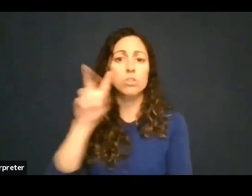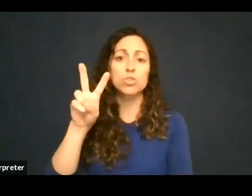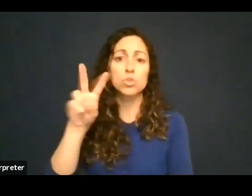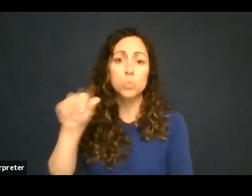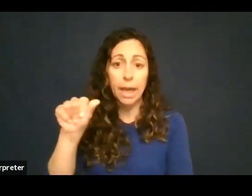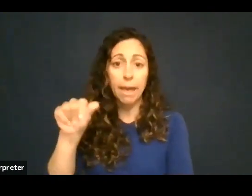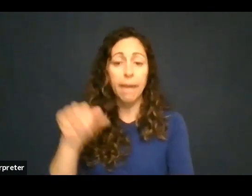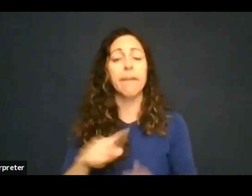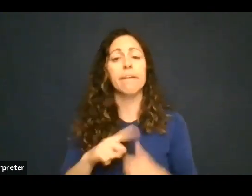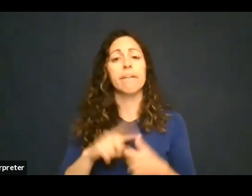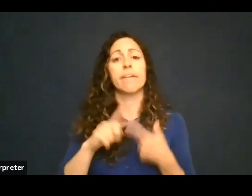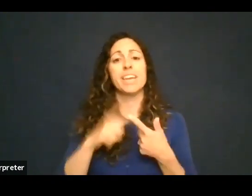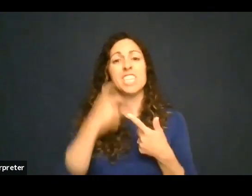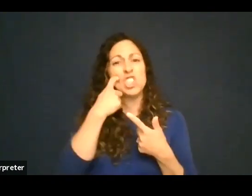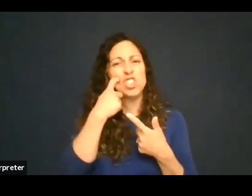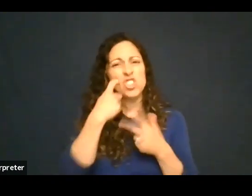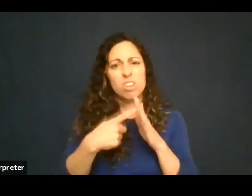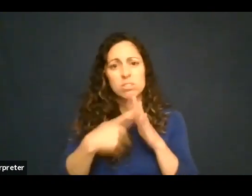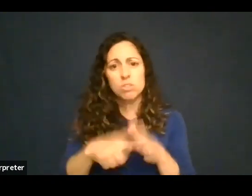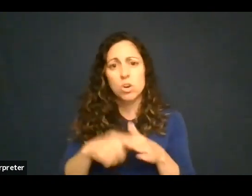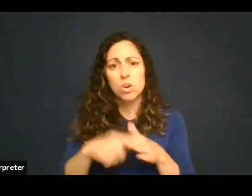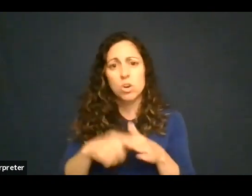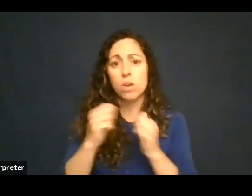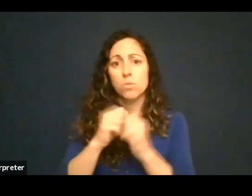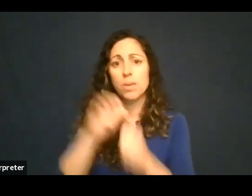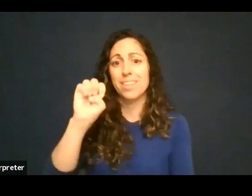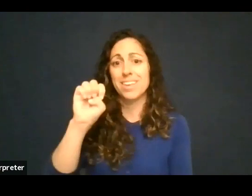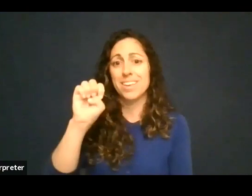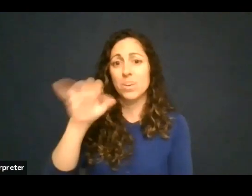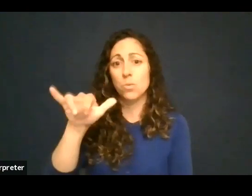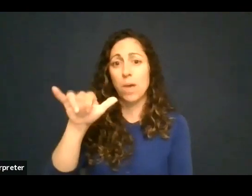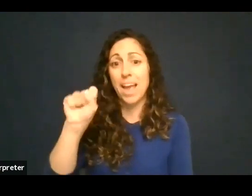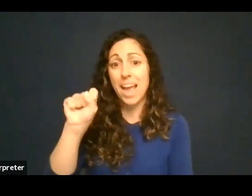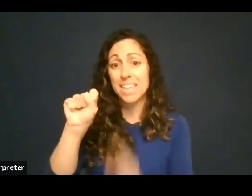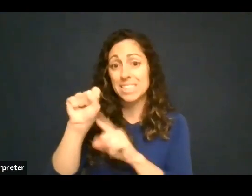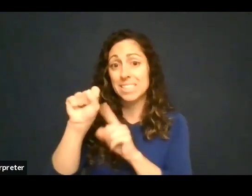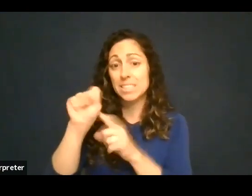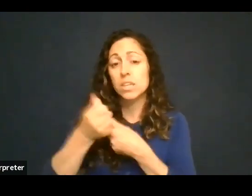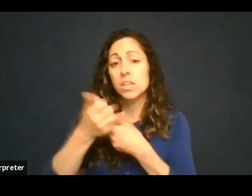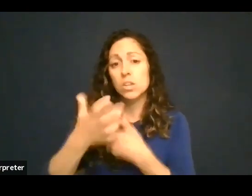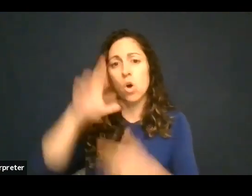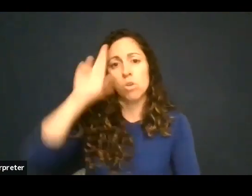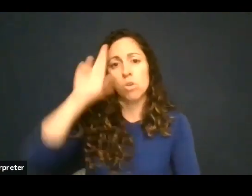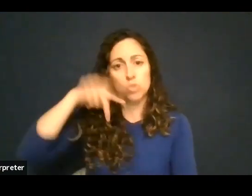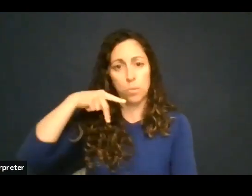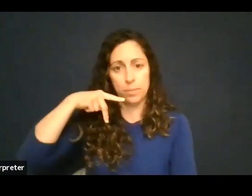in a gene called EYS, which causes retinitis pigmentosa. And again, the registry has been used